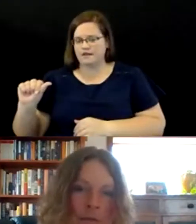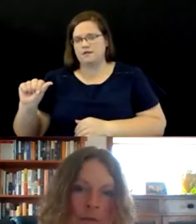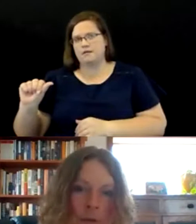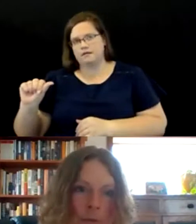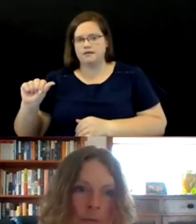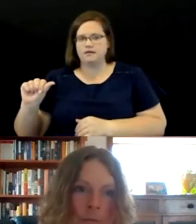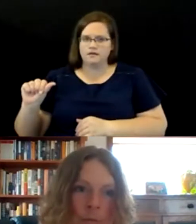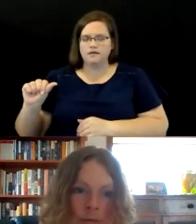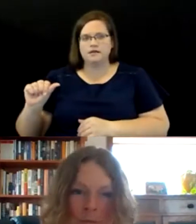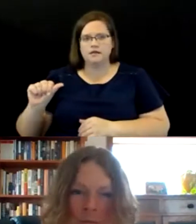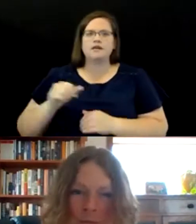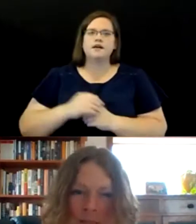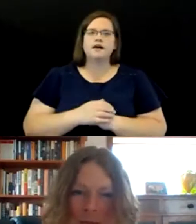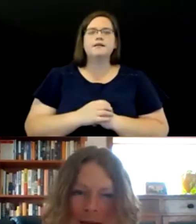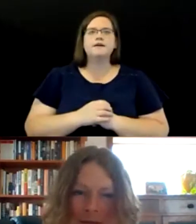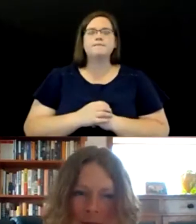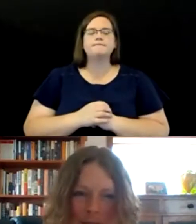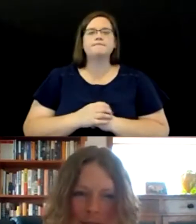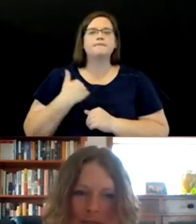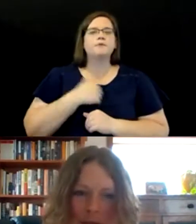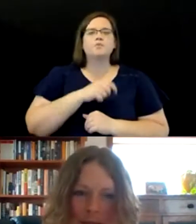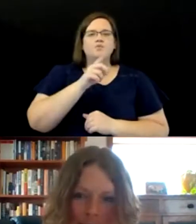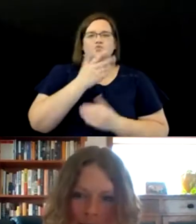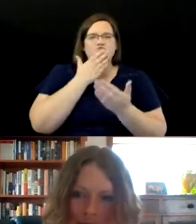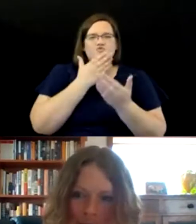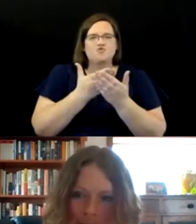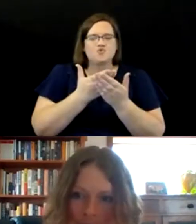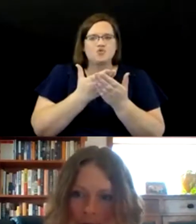So we don't have really good, solid data on that front.